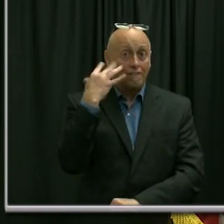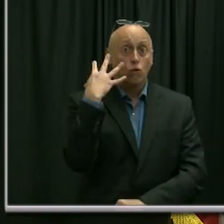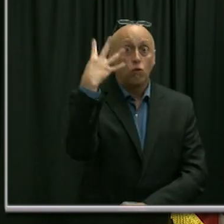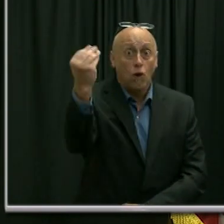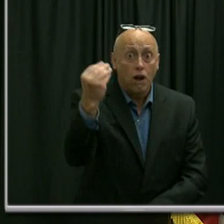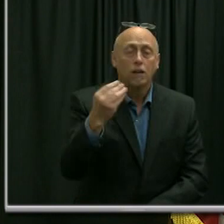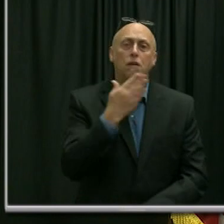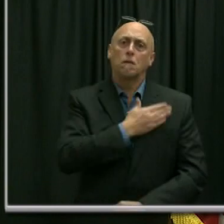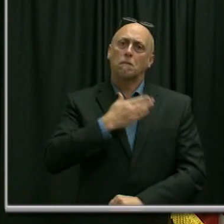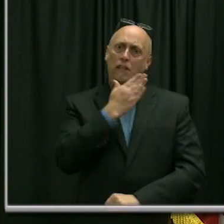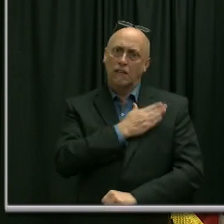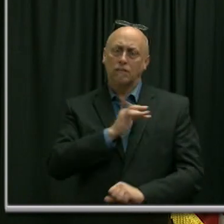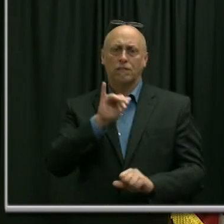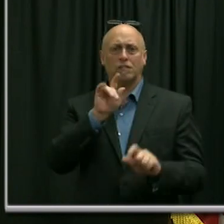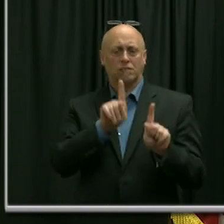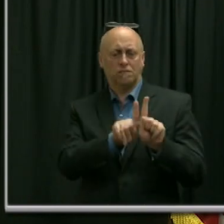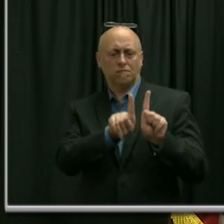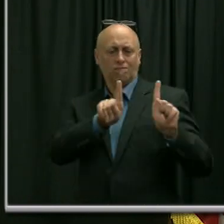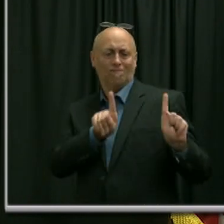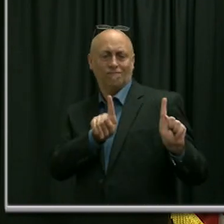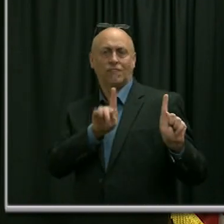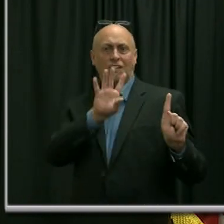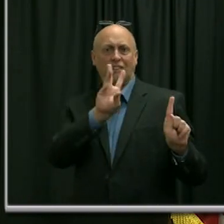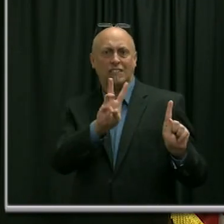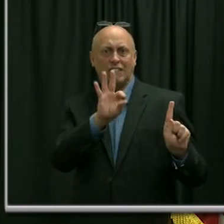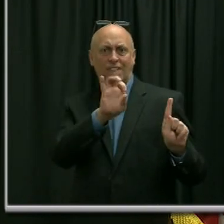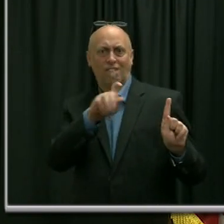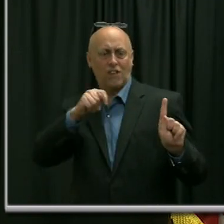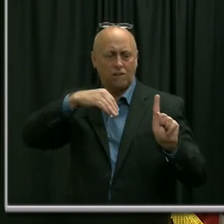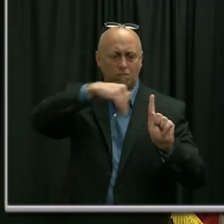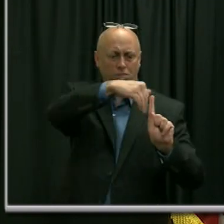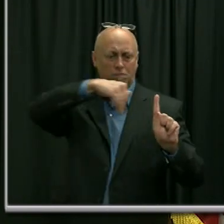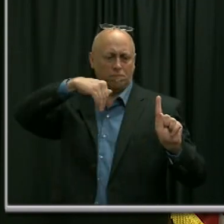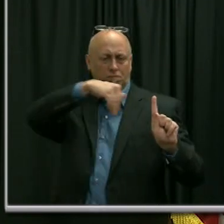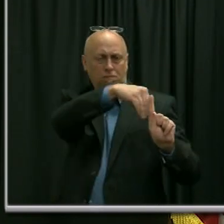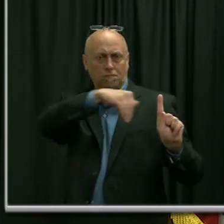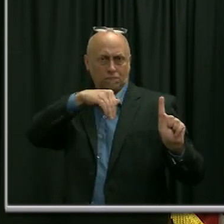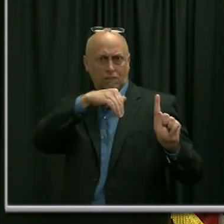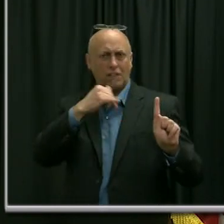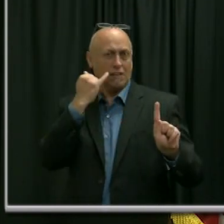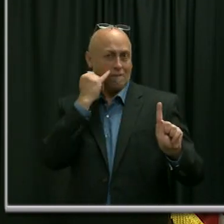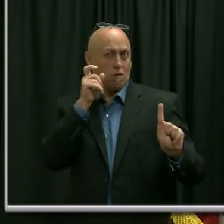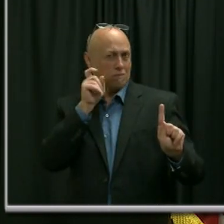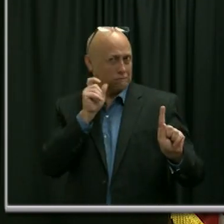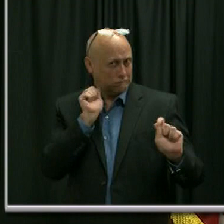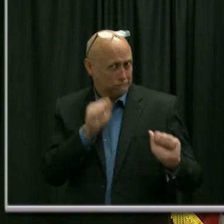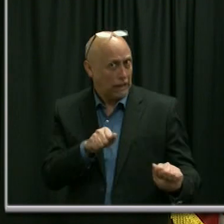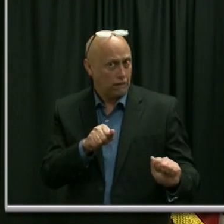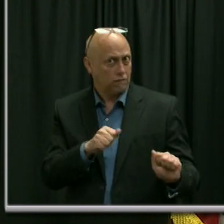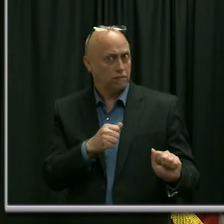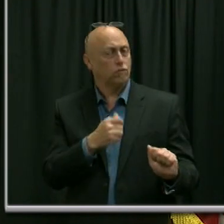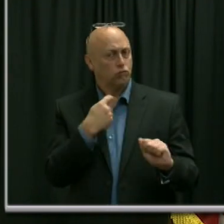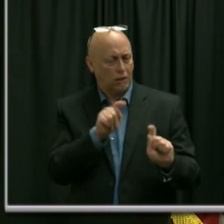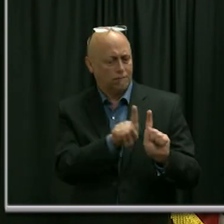PRACTICE APPROPRIATE SOCIAL DISTANCING PROTOCOLS MAINTAINING A DISTANCE OF SIX